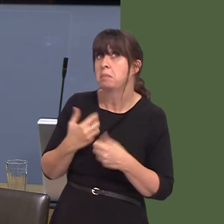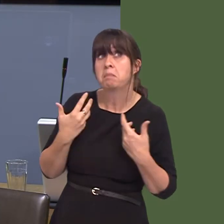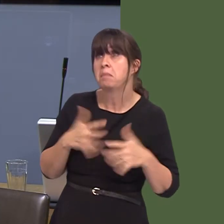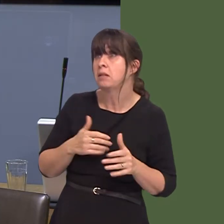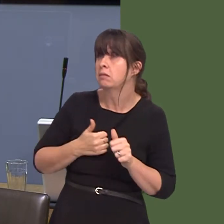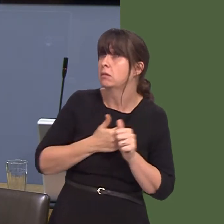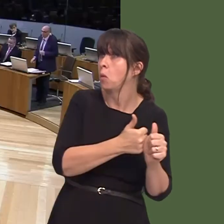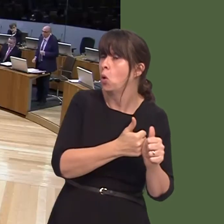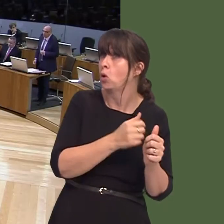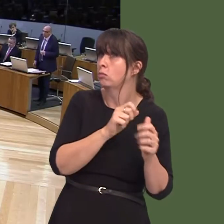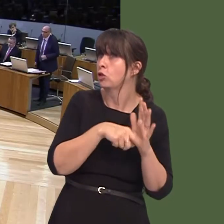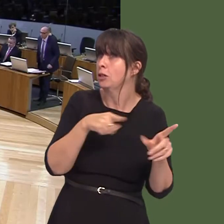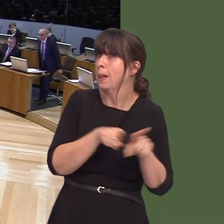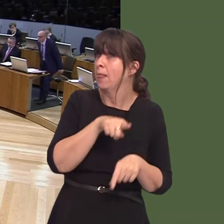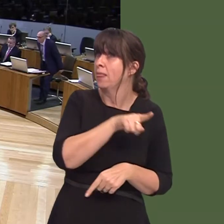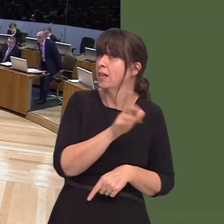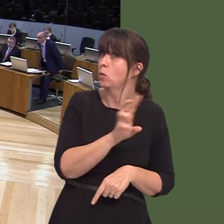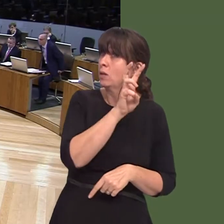supporting projects such as this in west Wales?